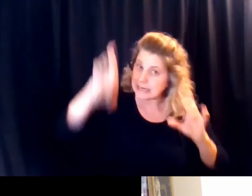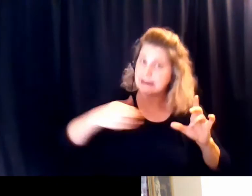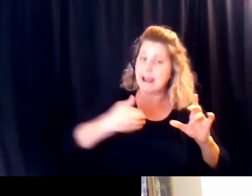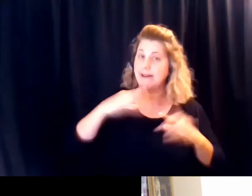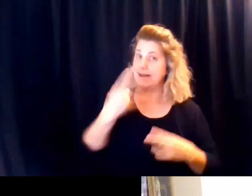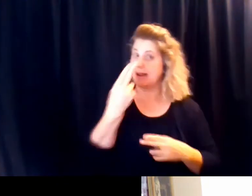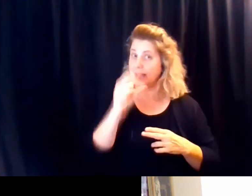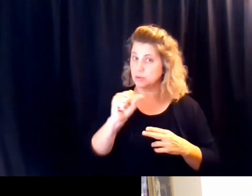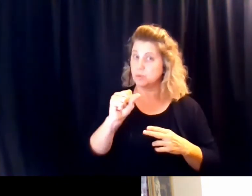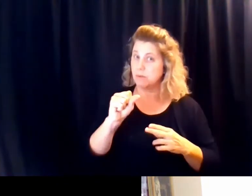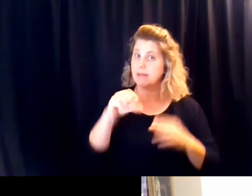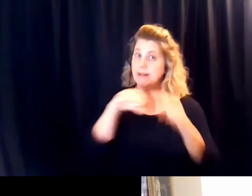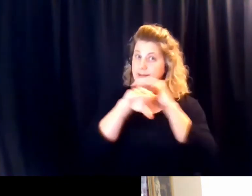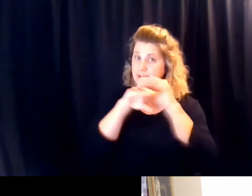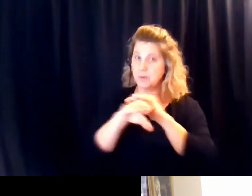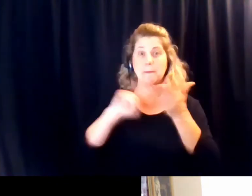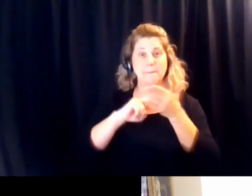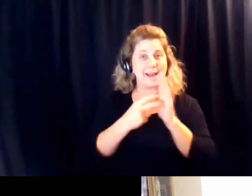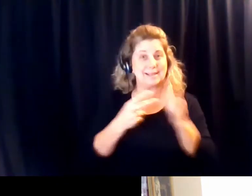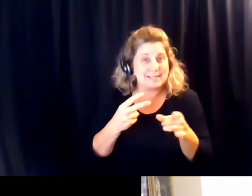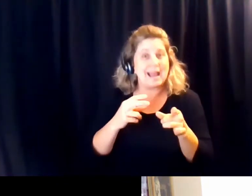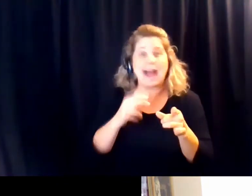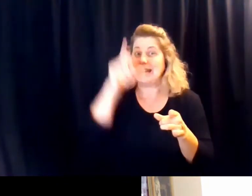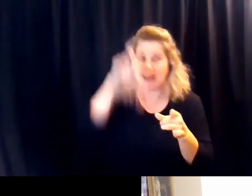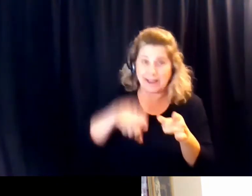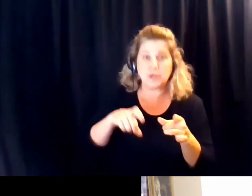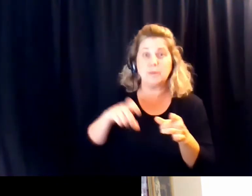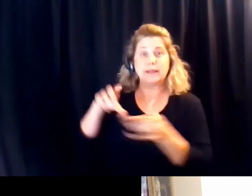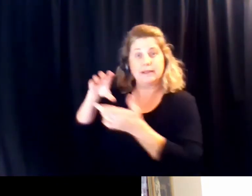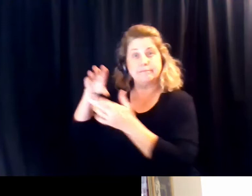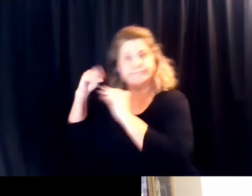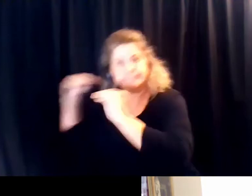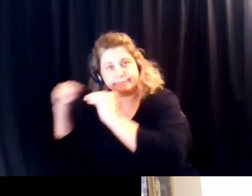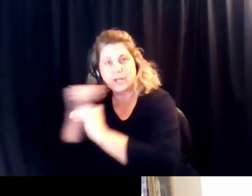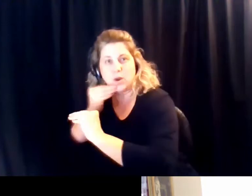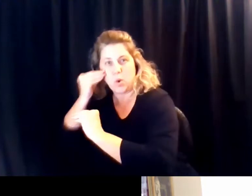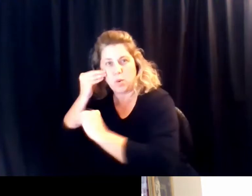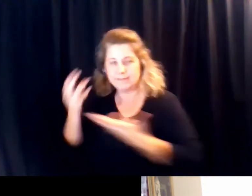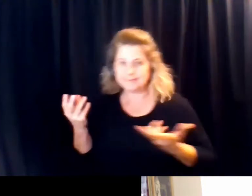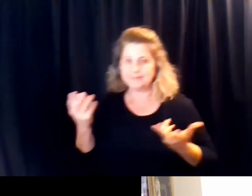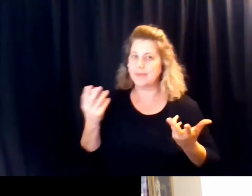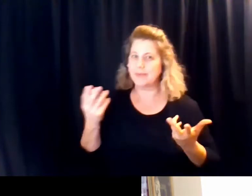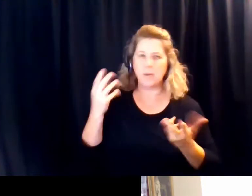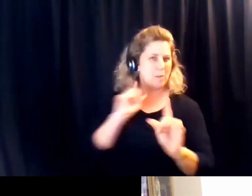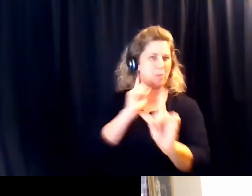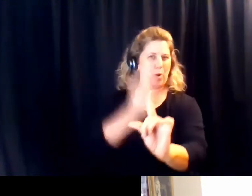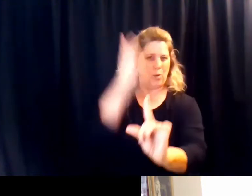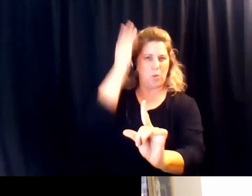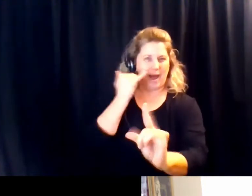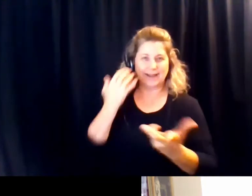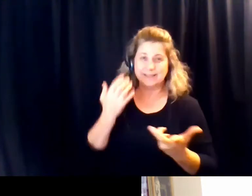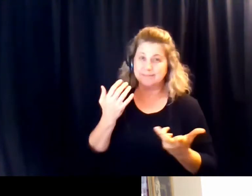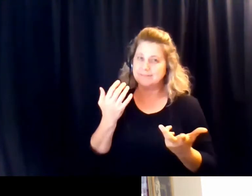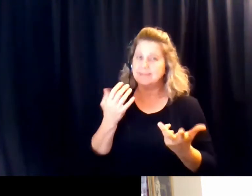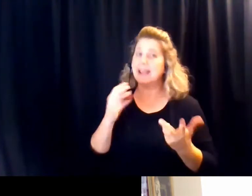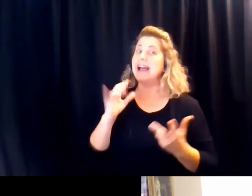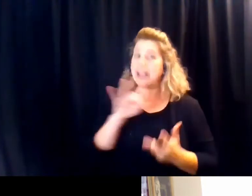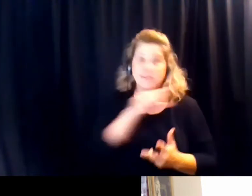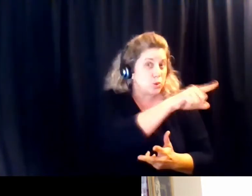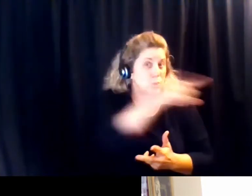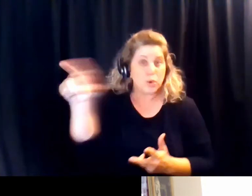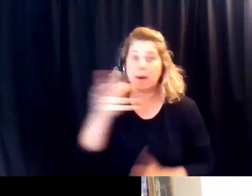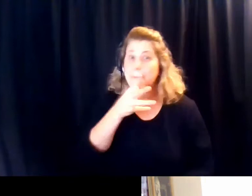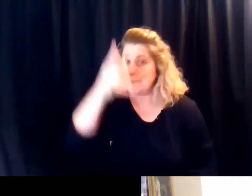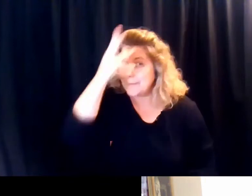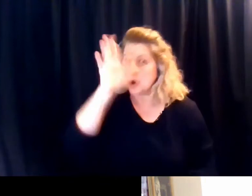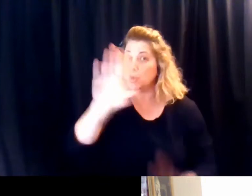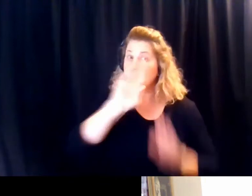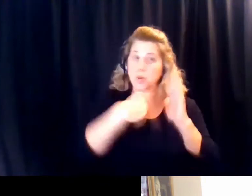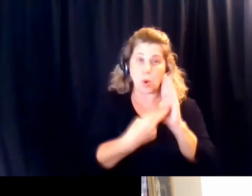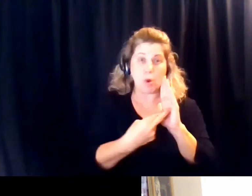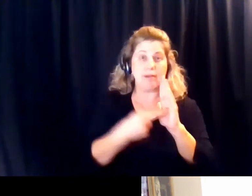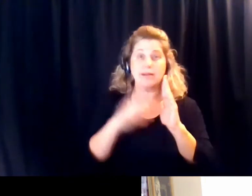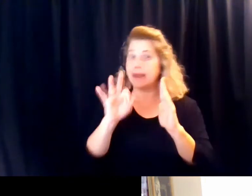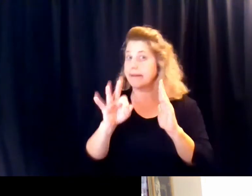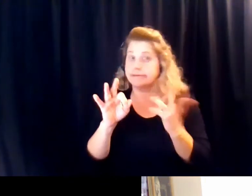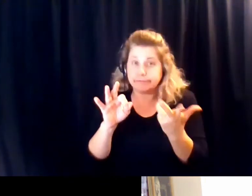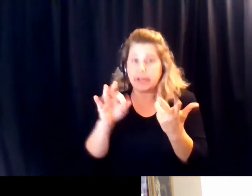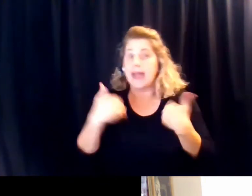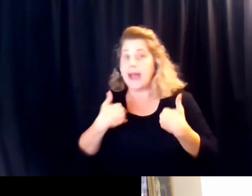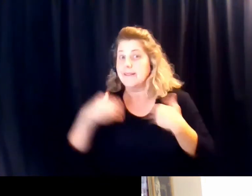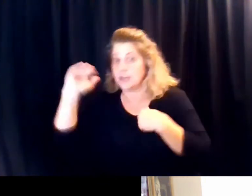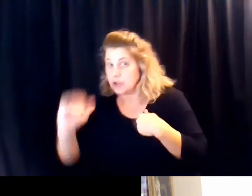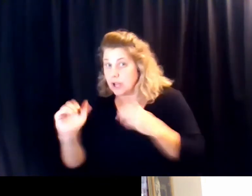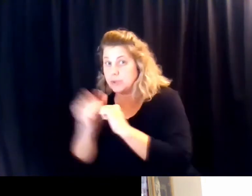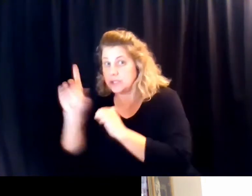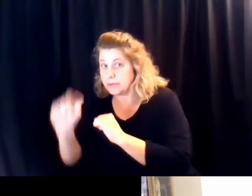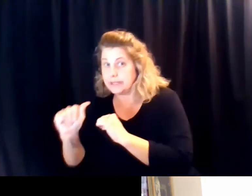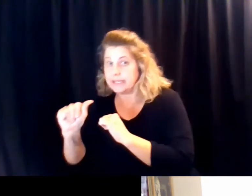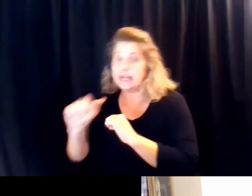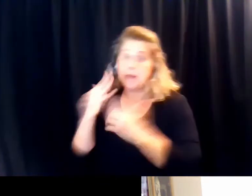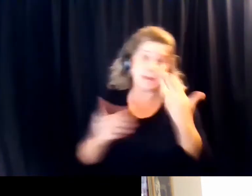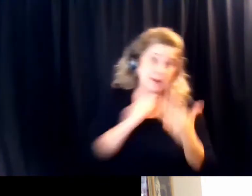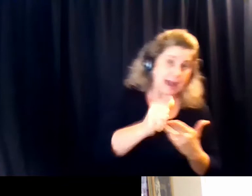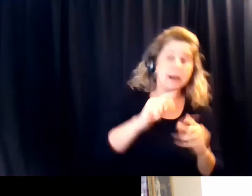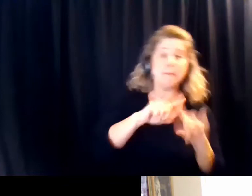Judith Heumann: Discrimination, my mother and father, they didn't know what the people had disabled people kids in their families and they knew other families that had kids from the hospital but you know they didn't know this families as we're getting older.